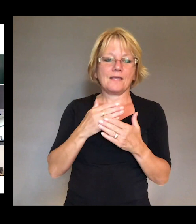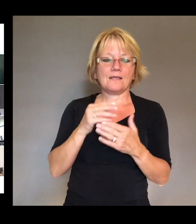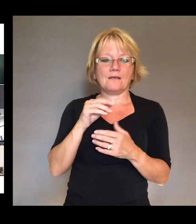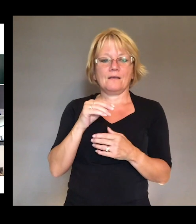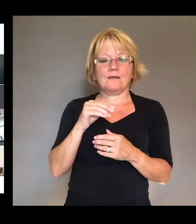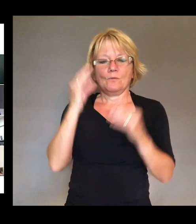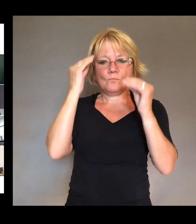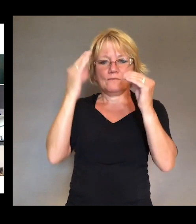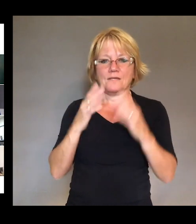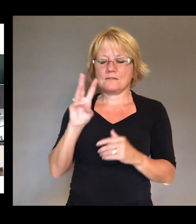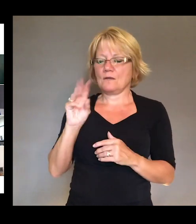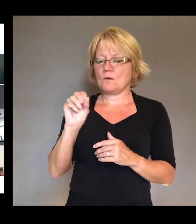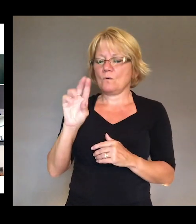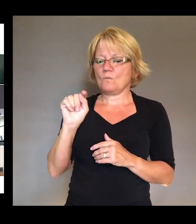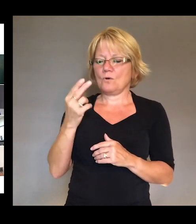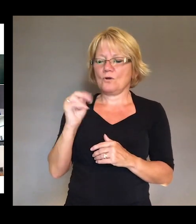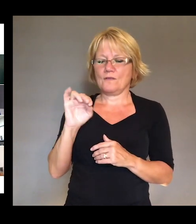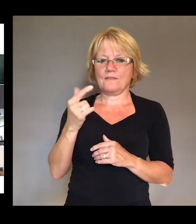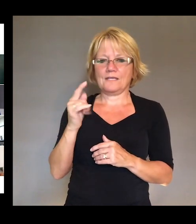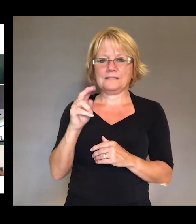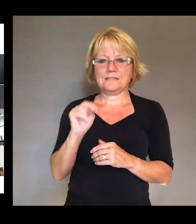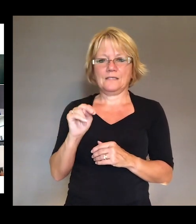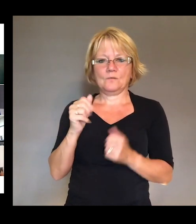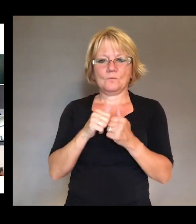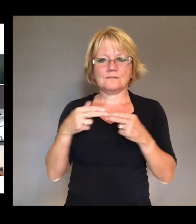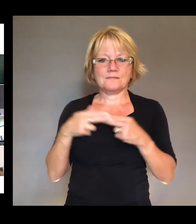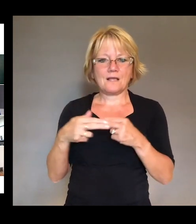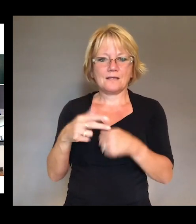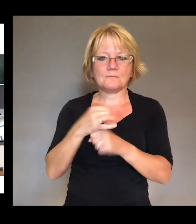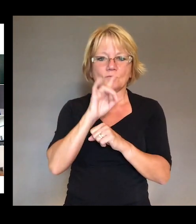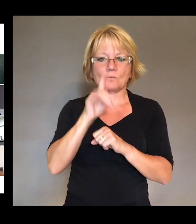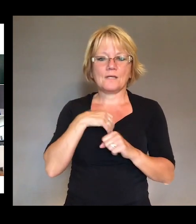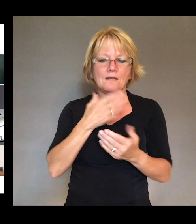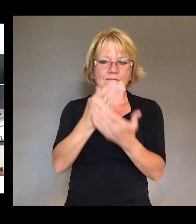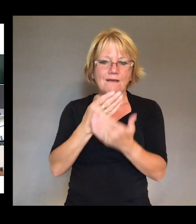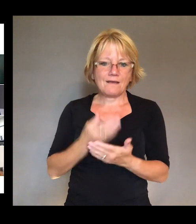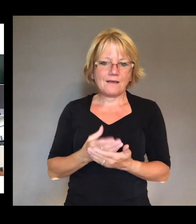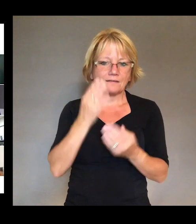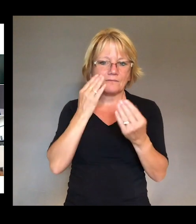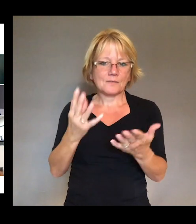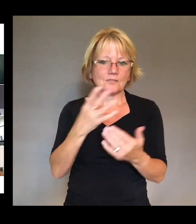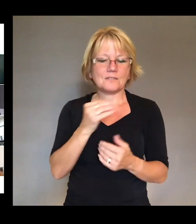professor Robin Worthington for helping them with some of the slides and making sure that we have some factual information there.